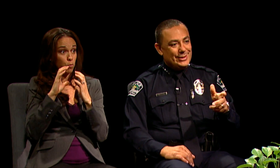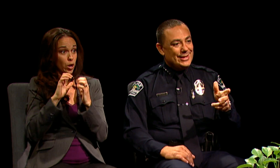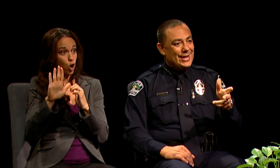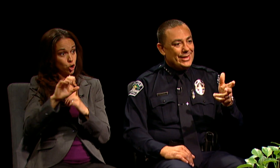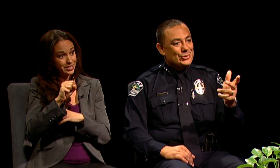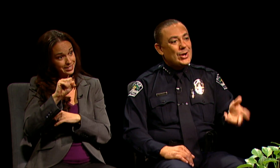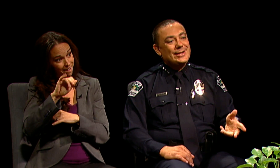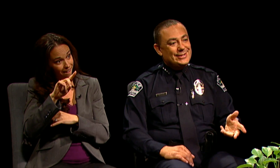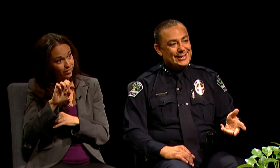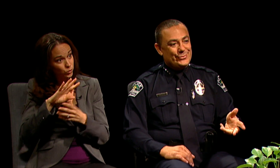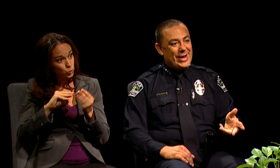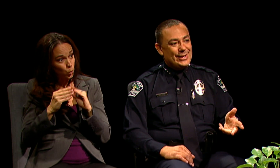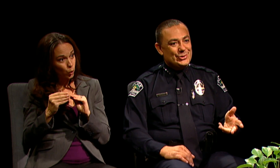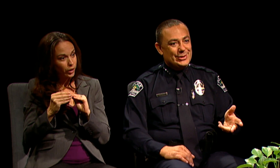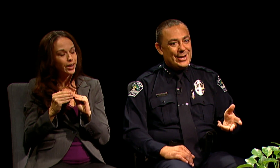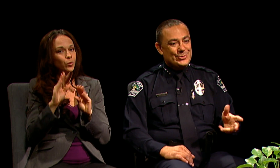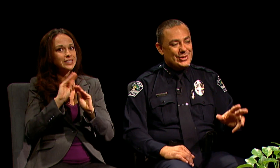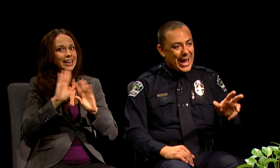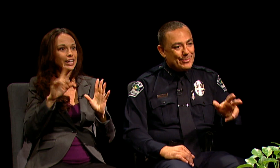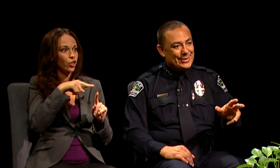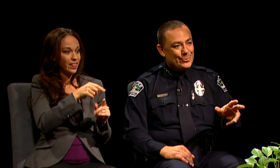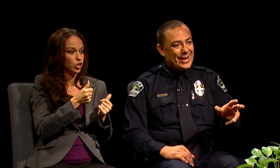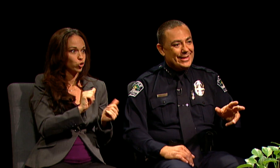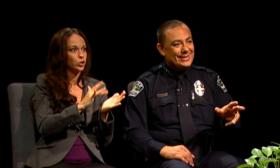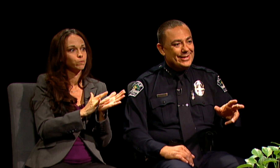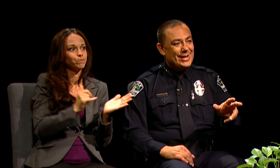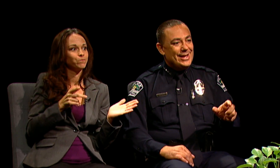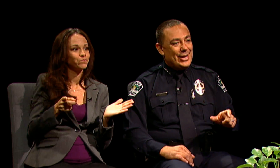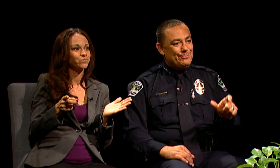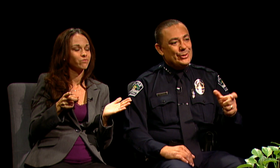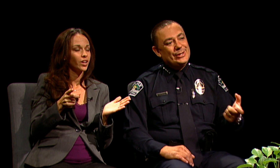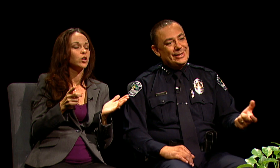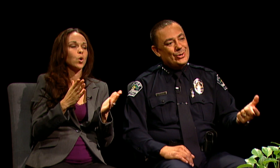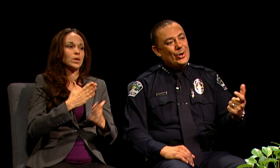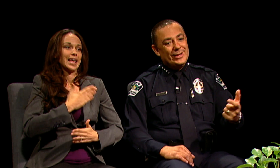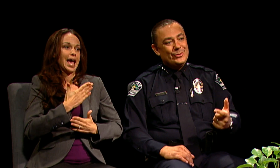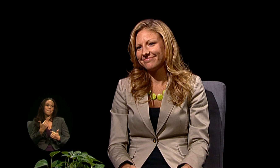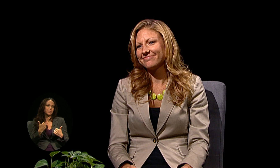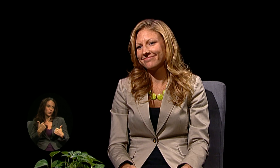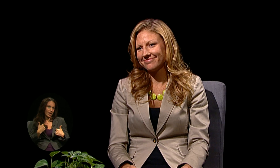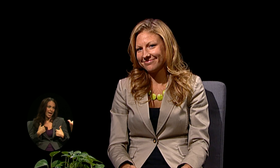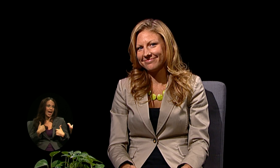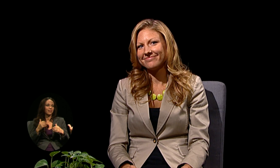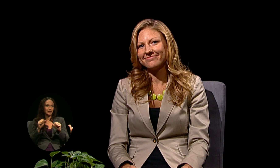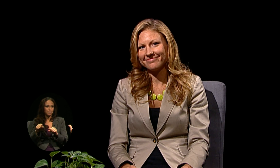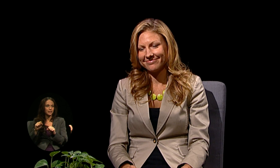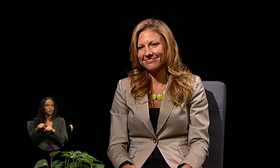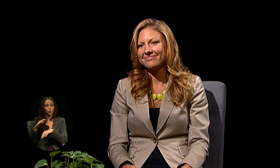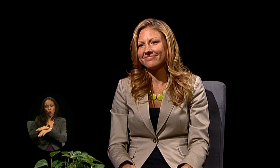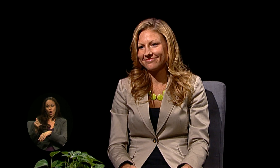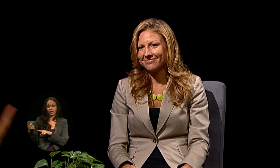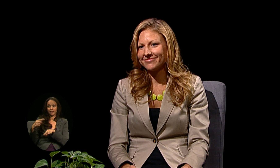THAT THEY TRIED TO TAKE ADVANTAGE, AND I'M JUST HAPPY THAT WE HAD THE ABILITY TO CALL IN RESOURCES LIKE THIS YOUNG LADY TO MY RIGHT